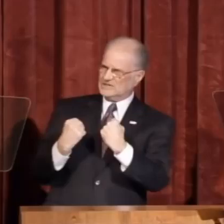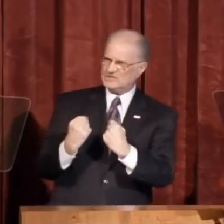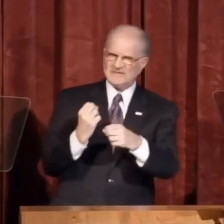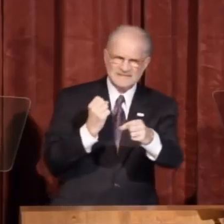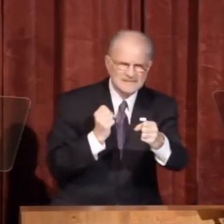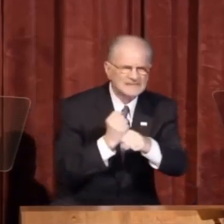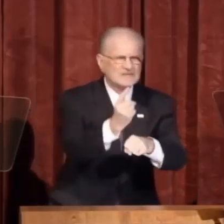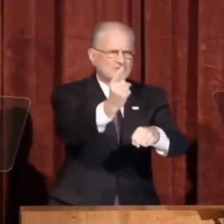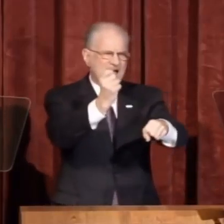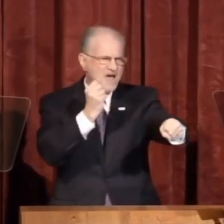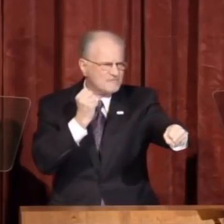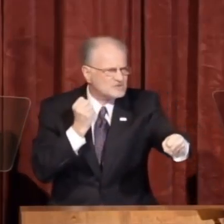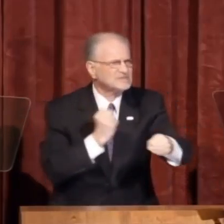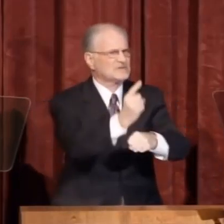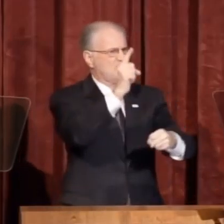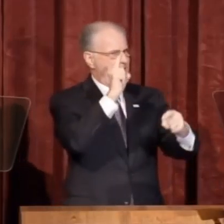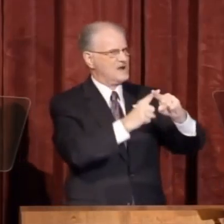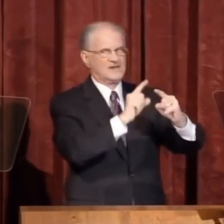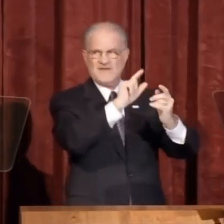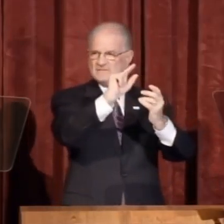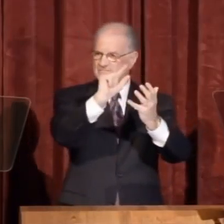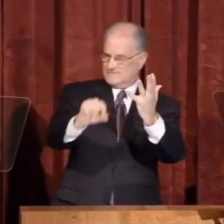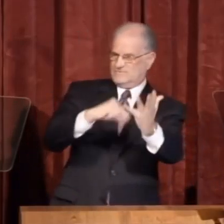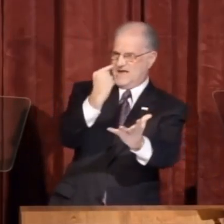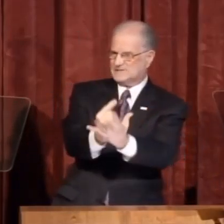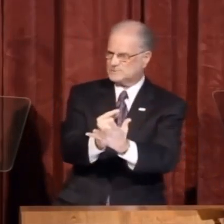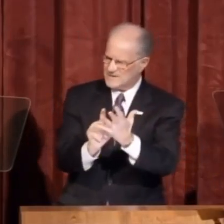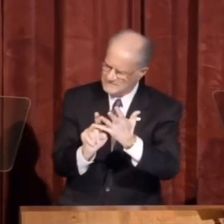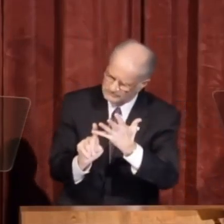For Goal A, our Annual Report tells us that